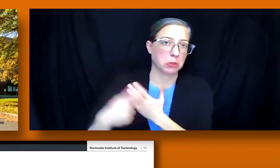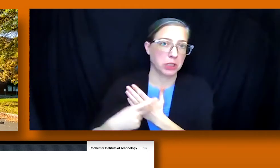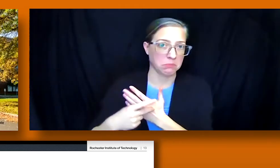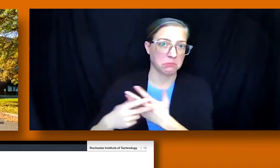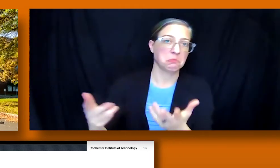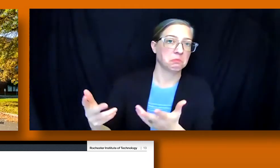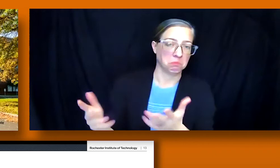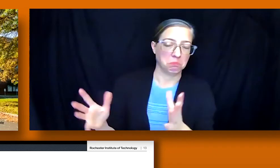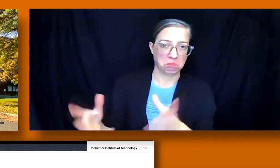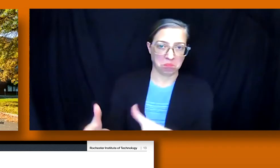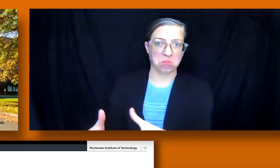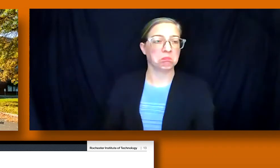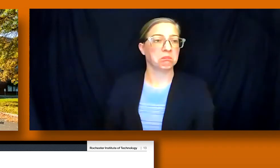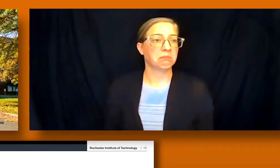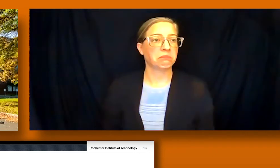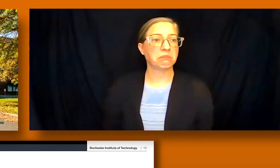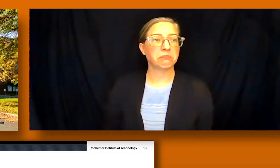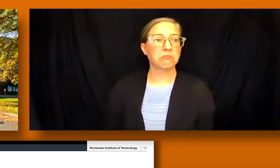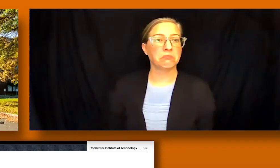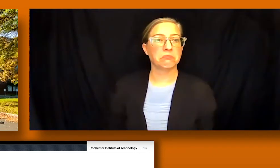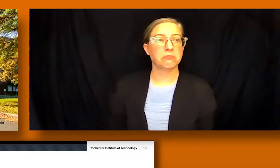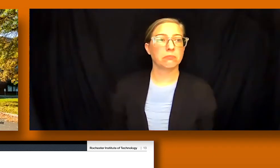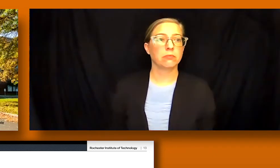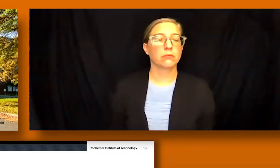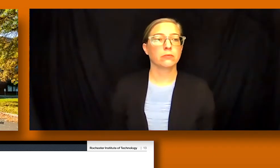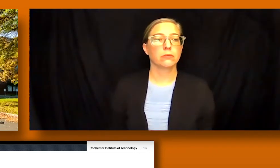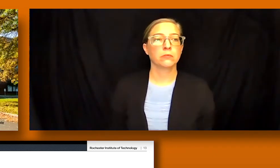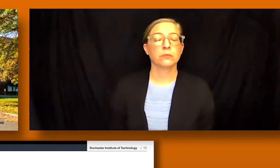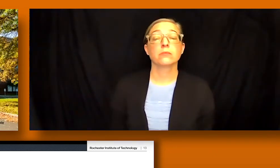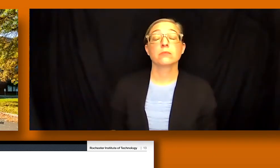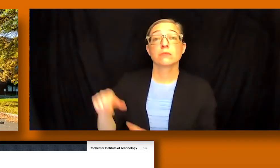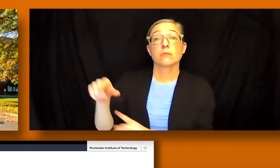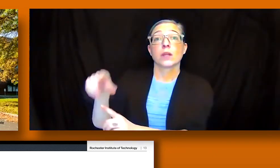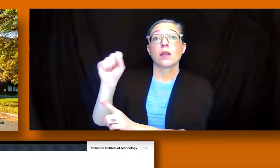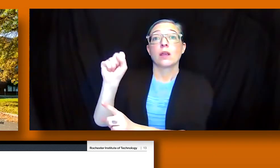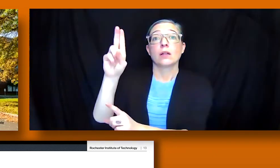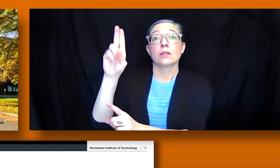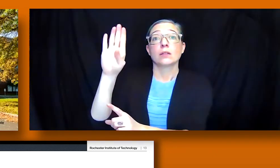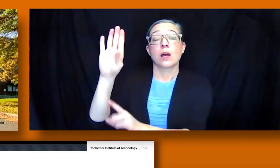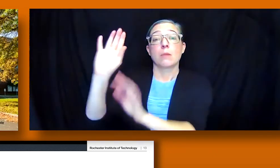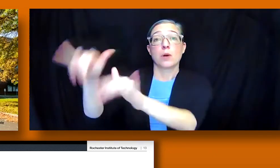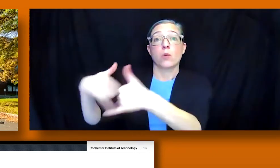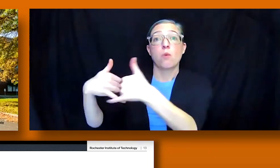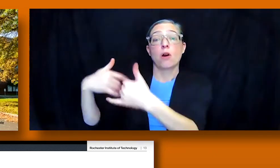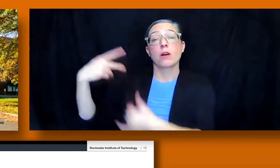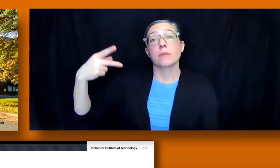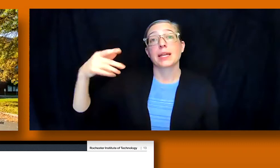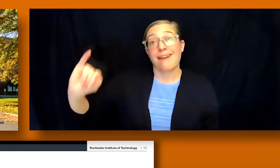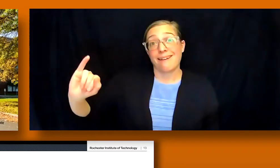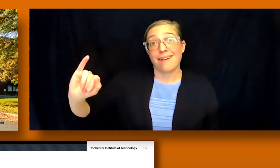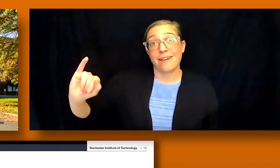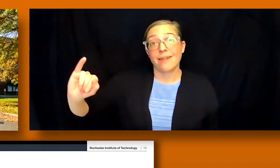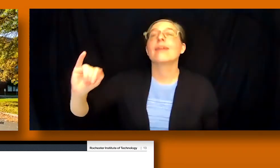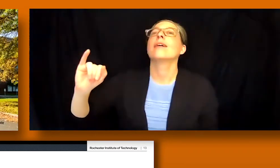So, the PI at the subaward, they might be the co-PI on the project, if it's appropriate,